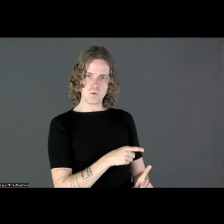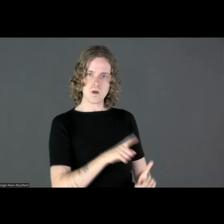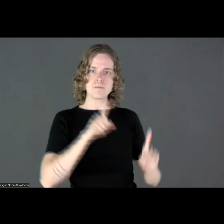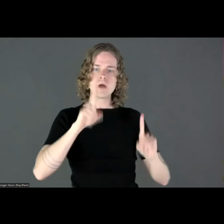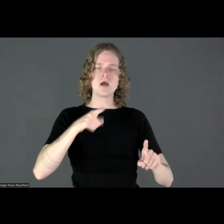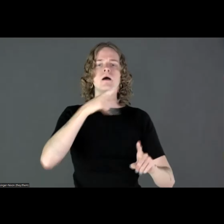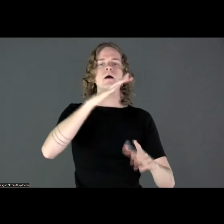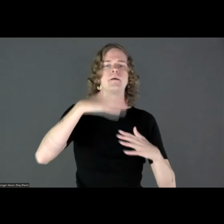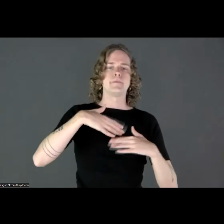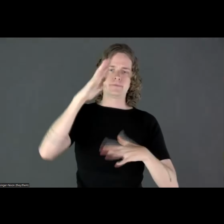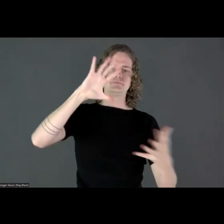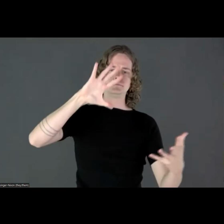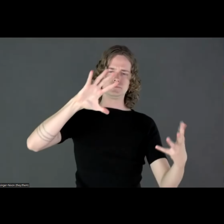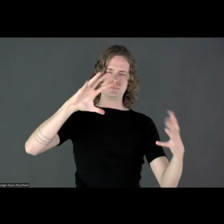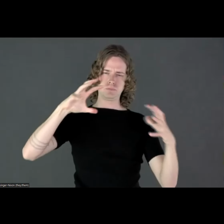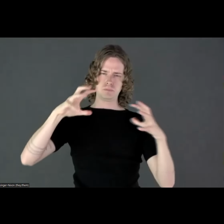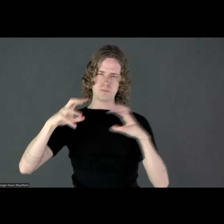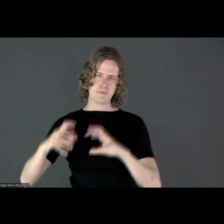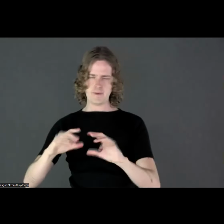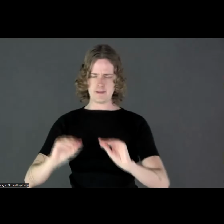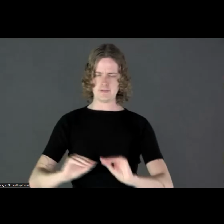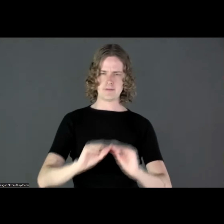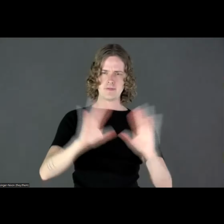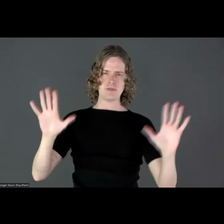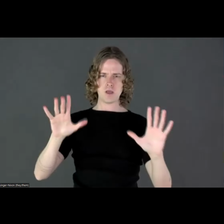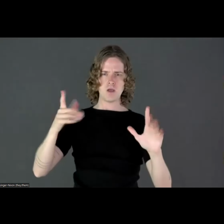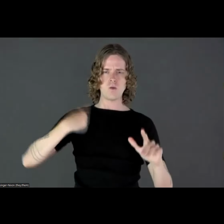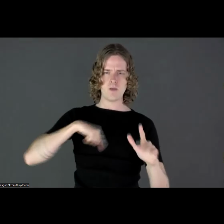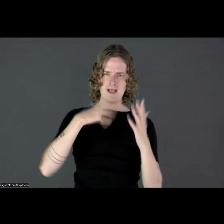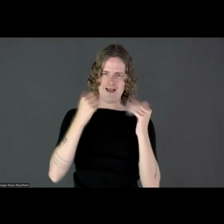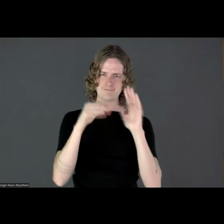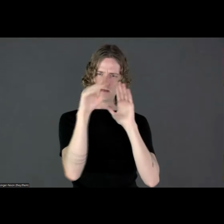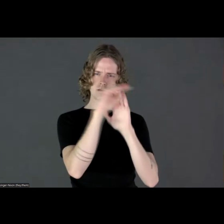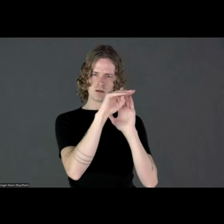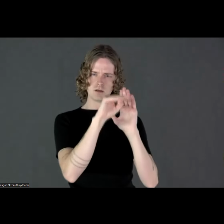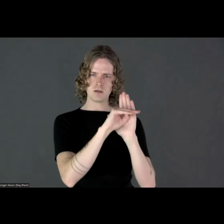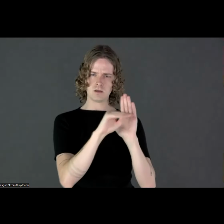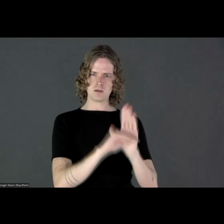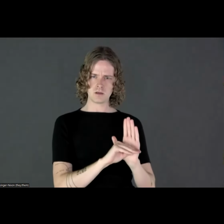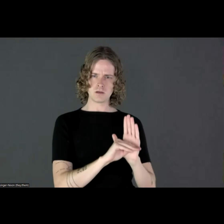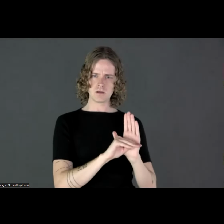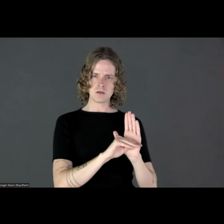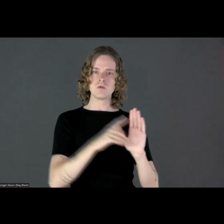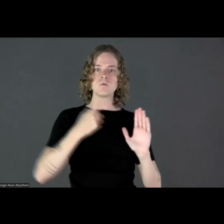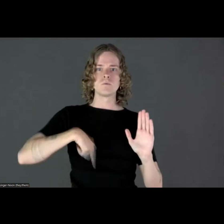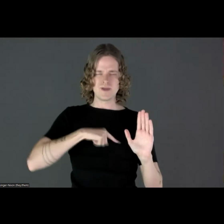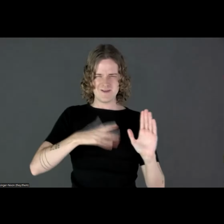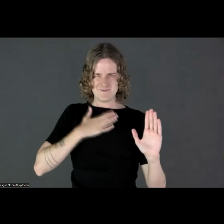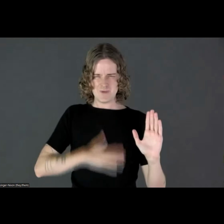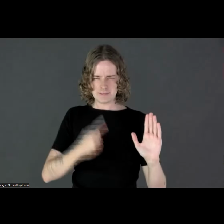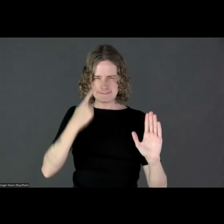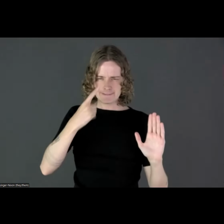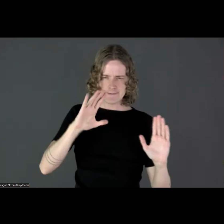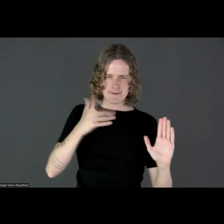be recognized as humanitarian actors involved early and engaged with a view to long term